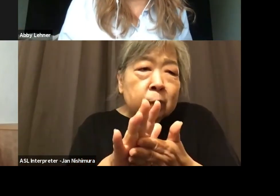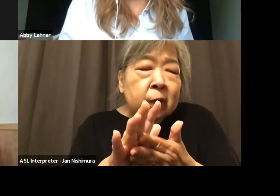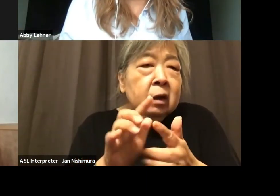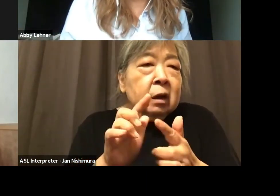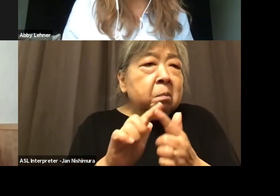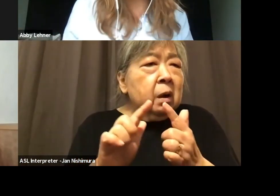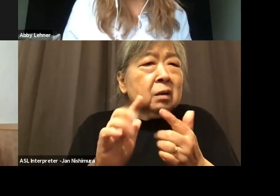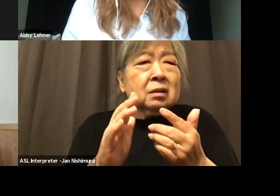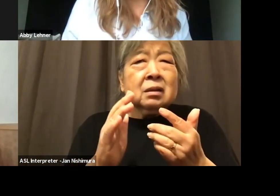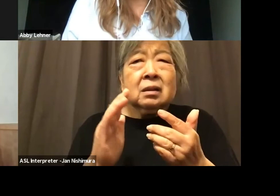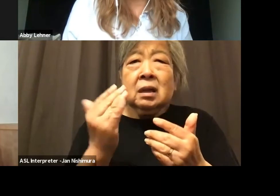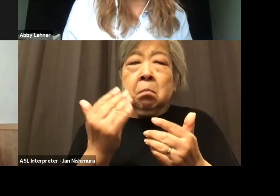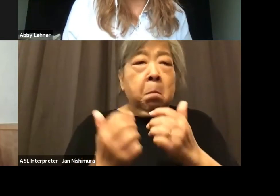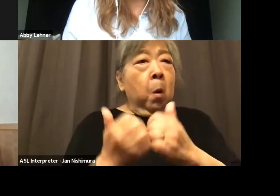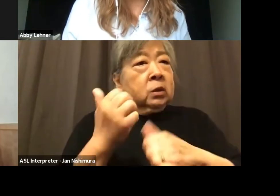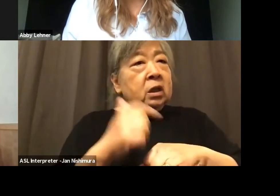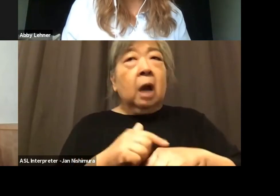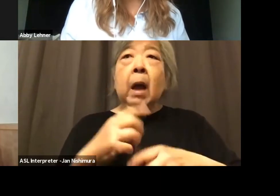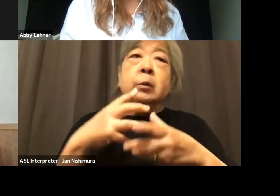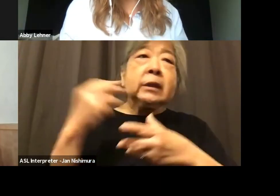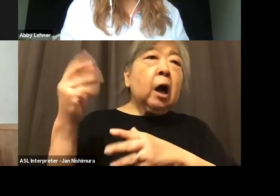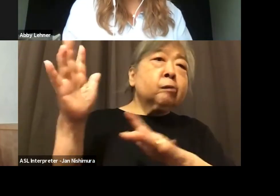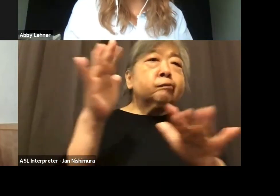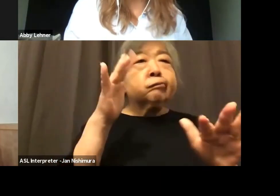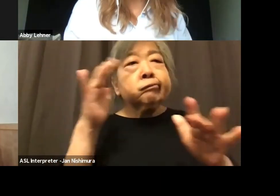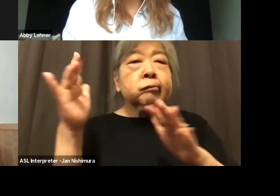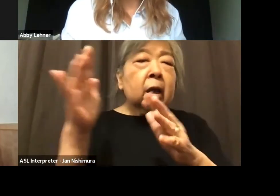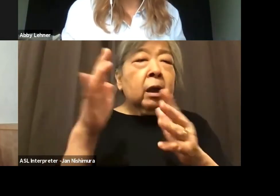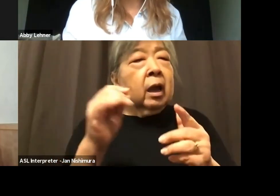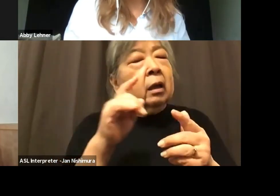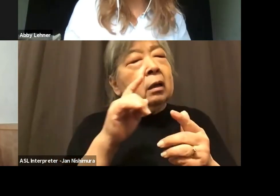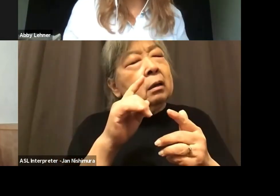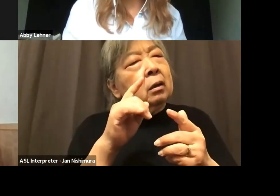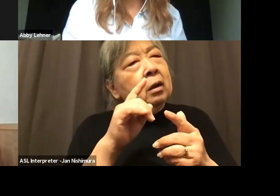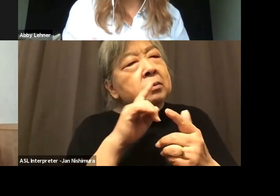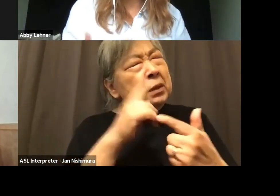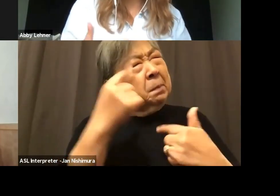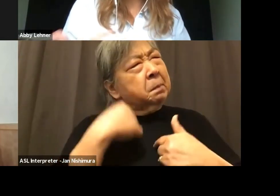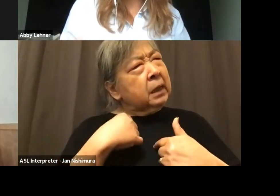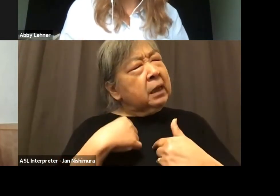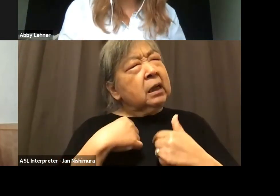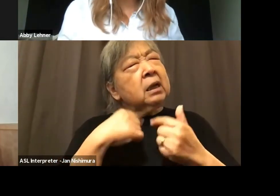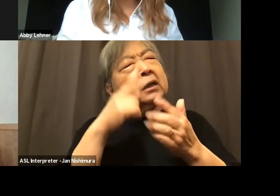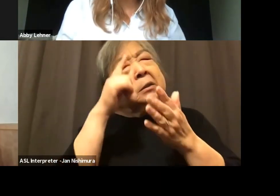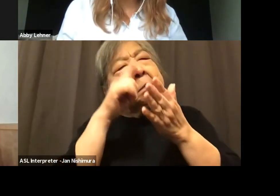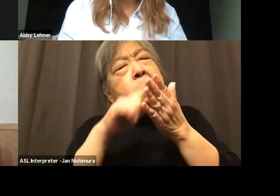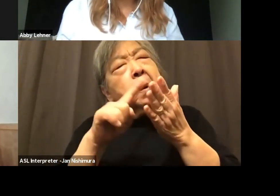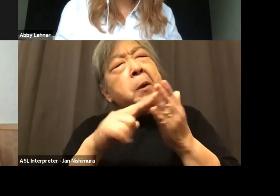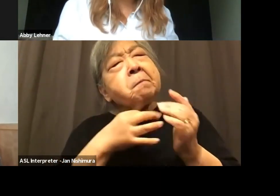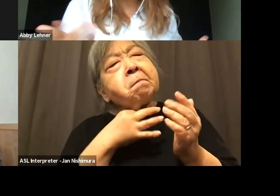And a lot of that was me just kind of exploring different parts of the city and, again, I